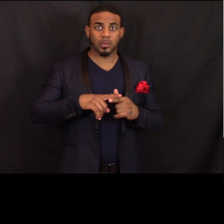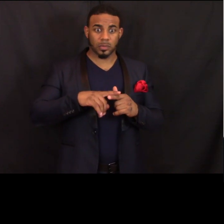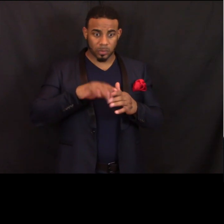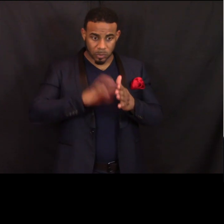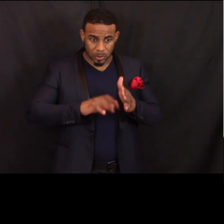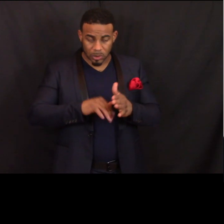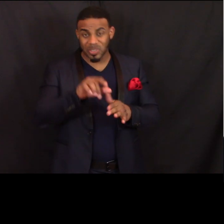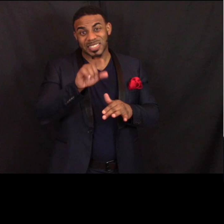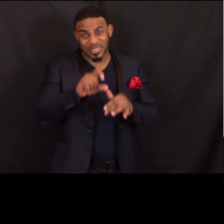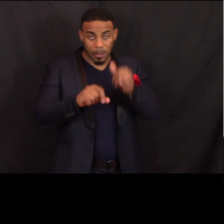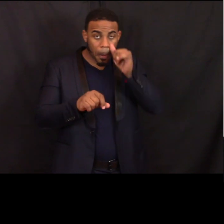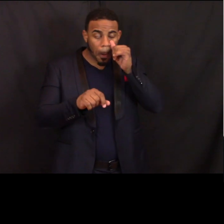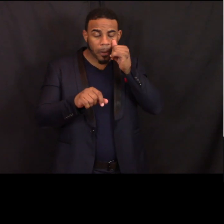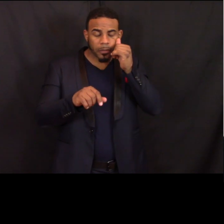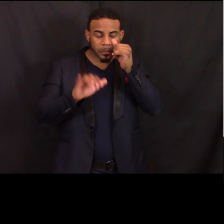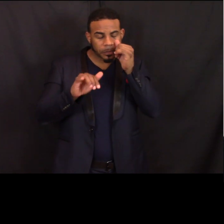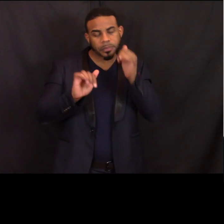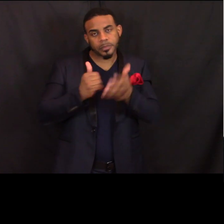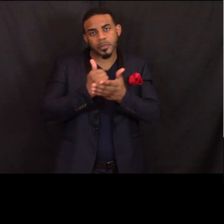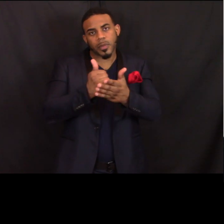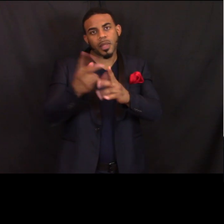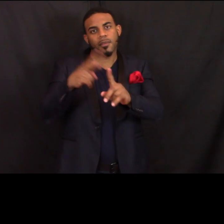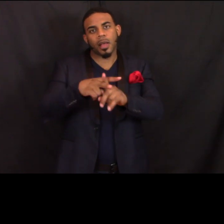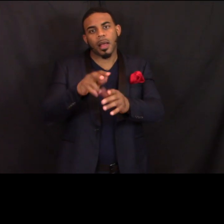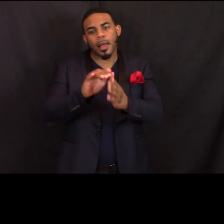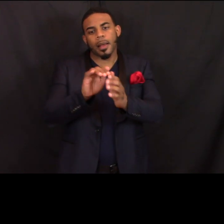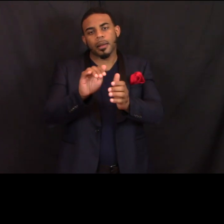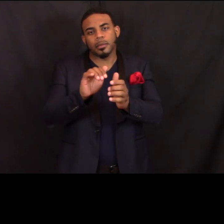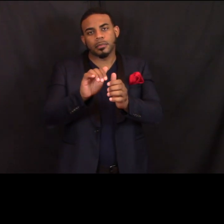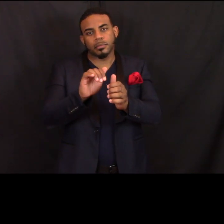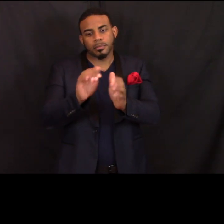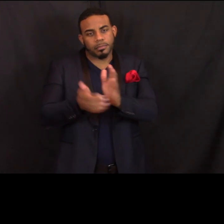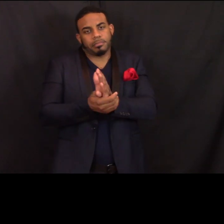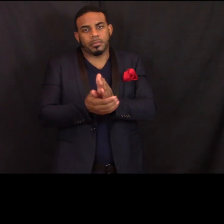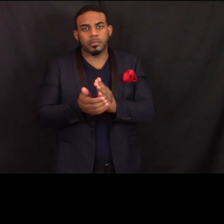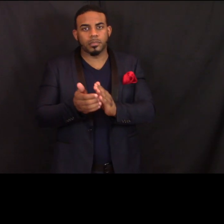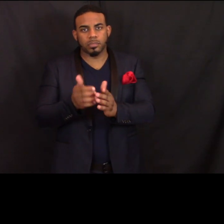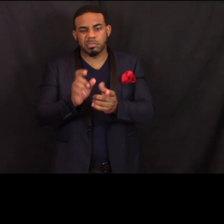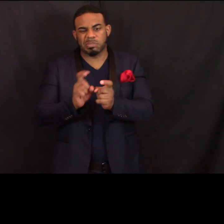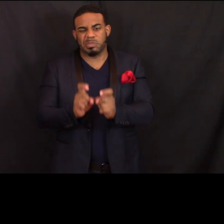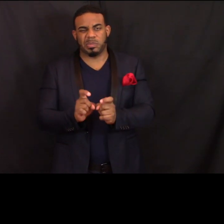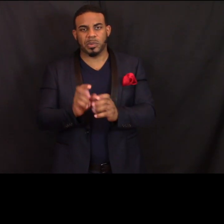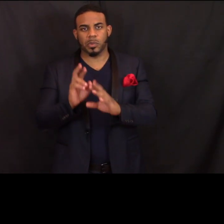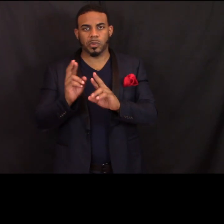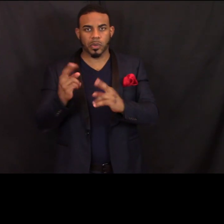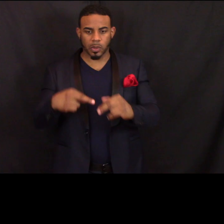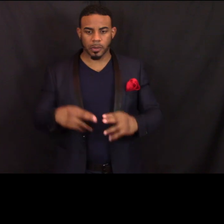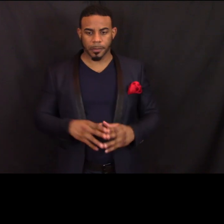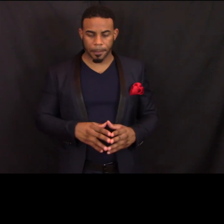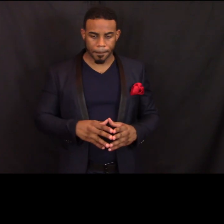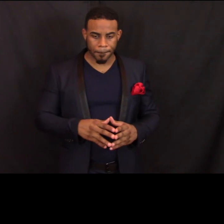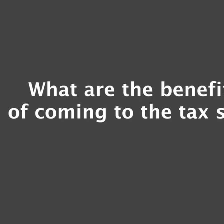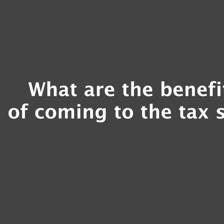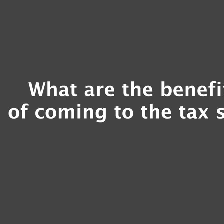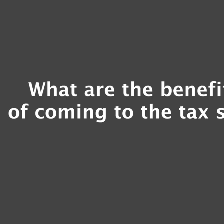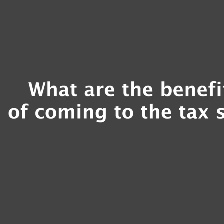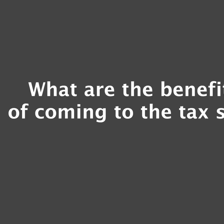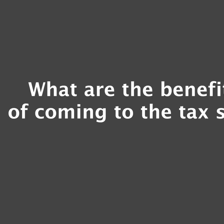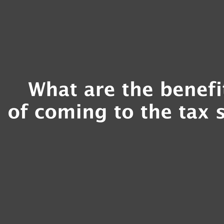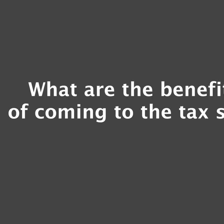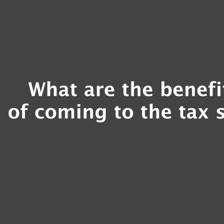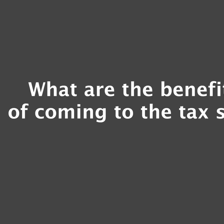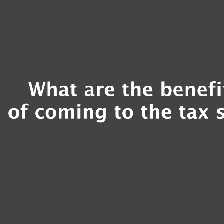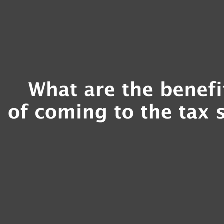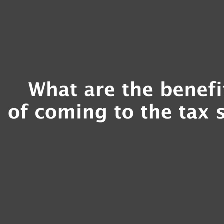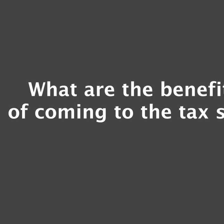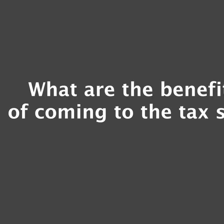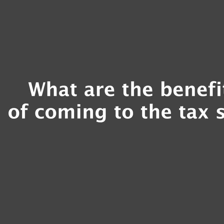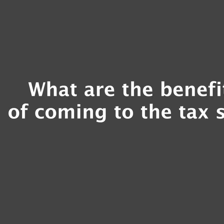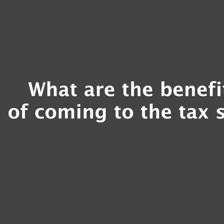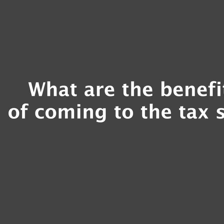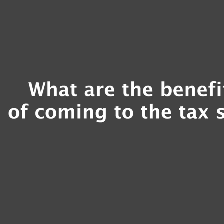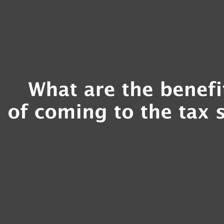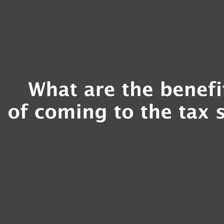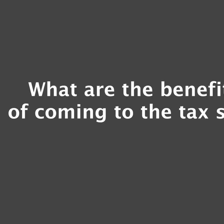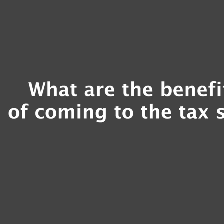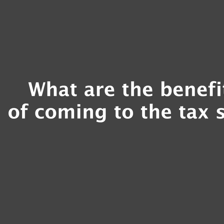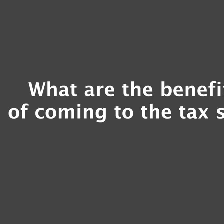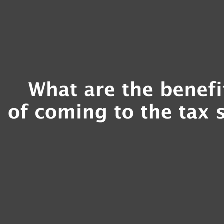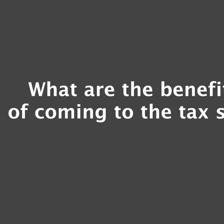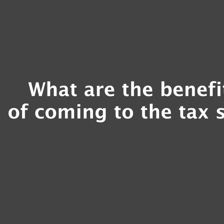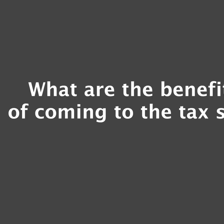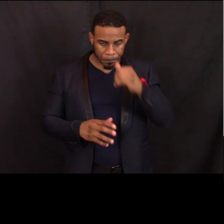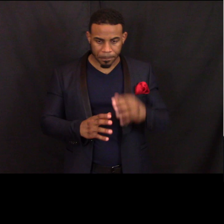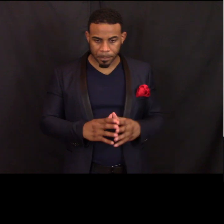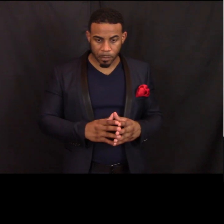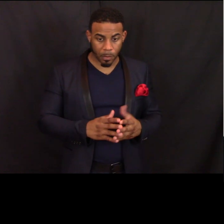we can help you file an amended return.